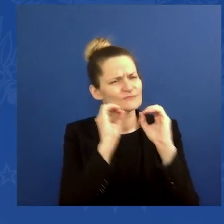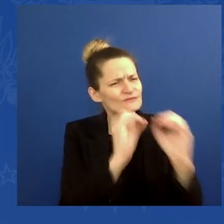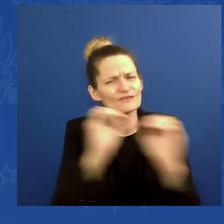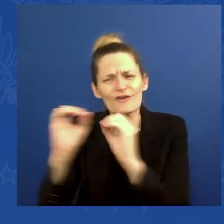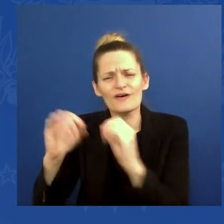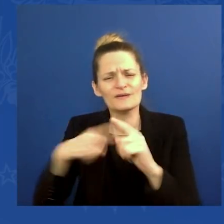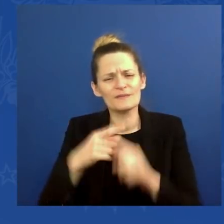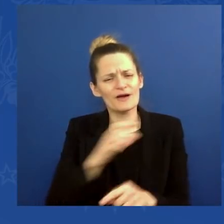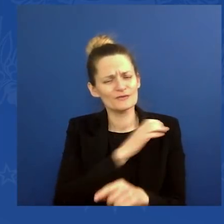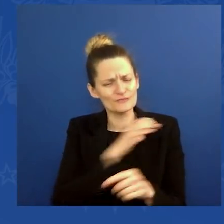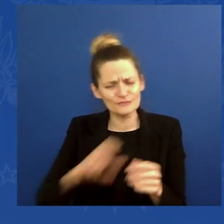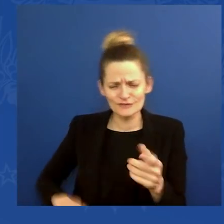and about listening to God.